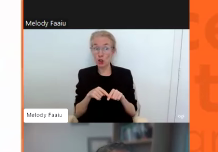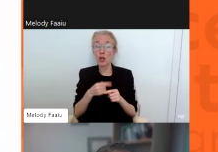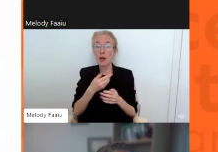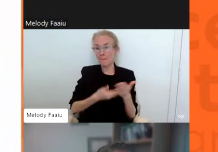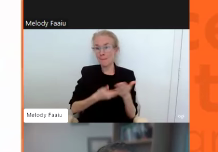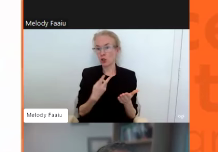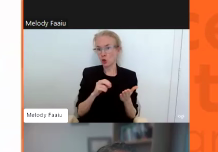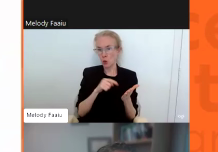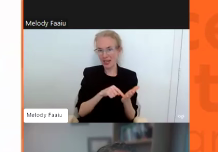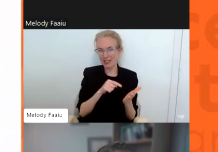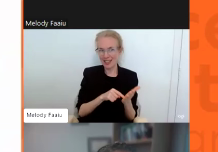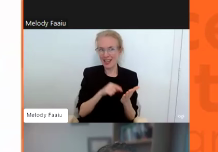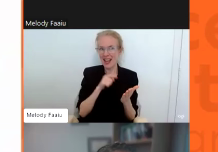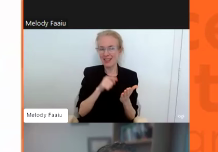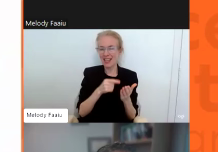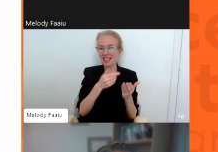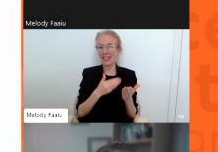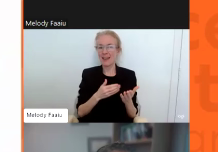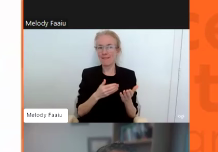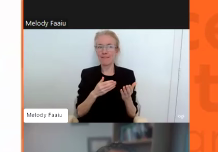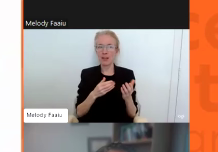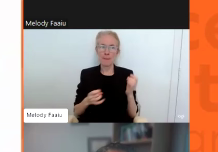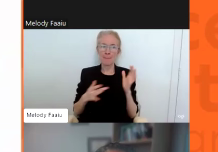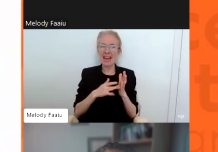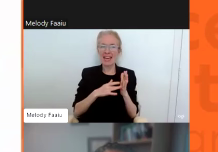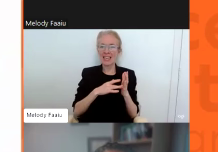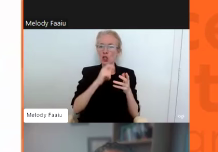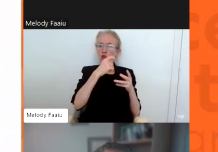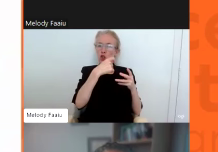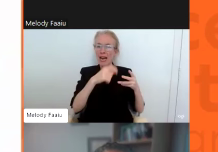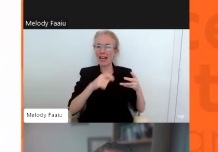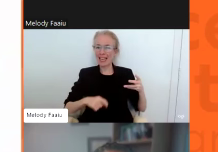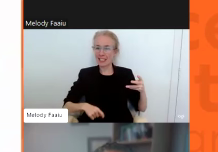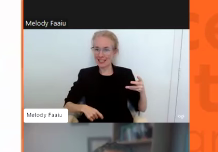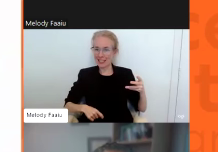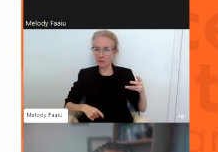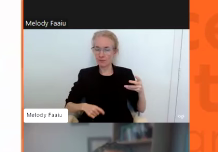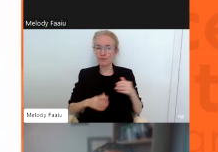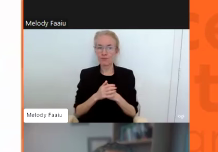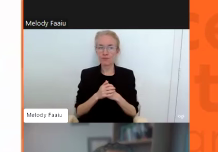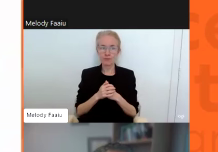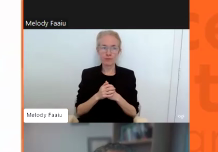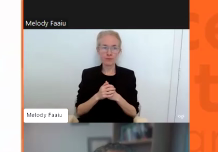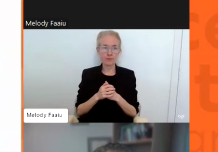safe, obvious, step free. And for each of these outcomes there are